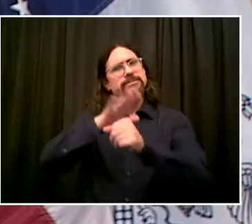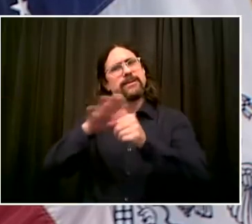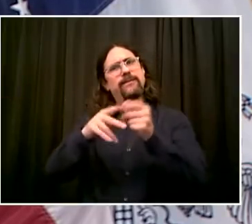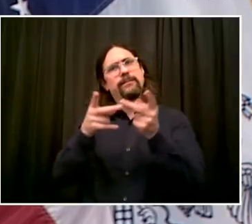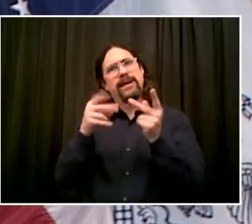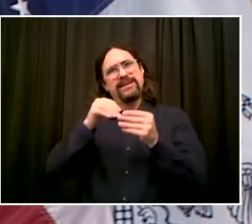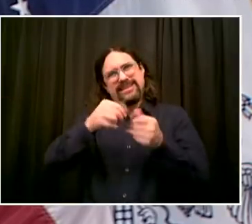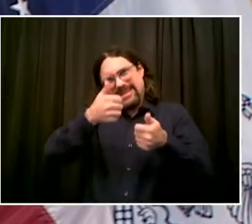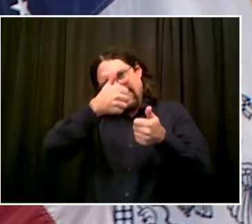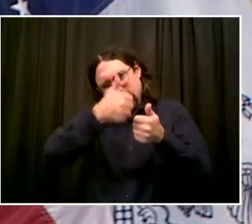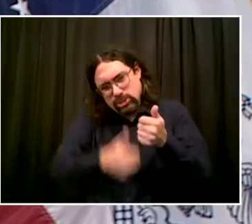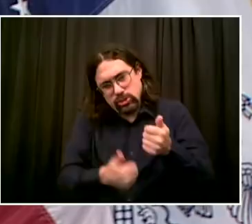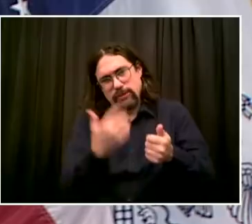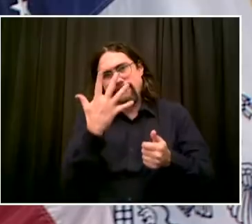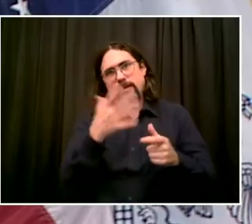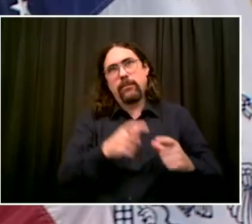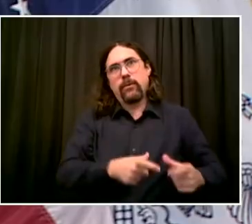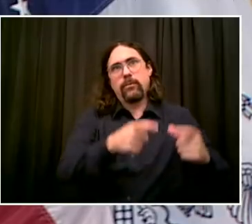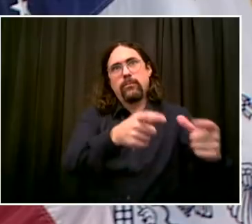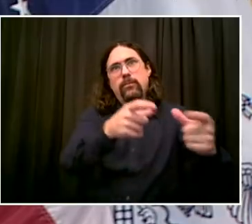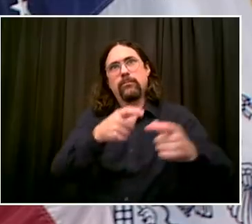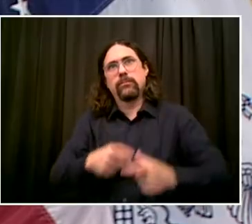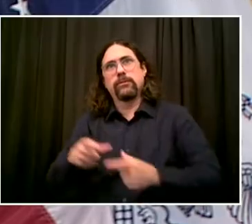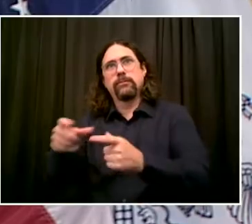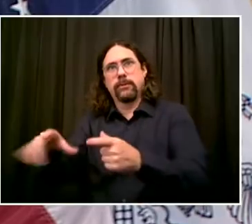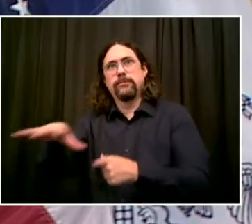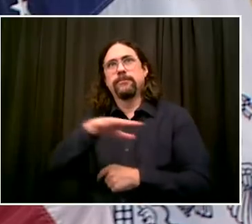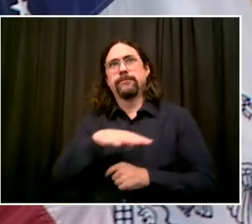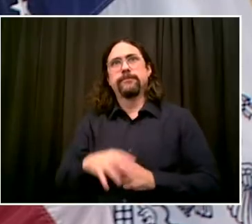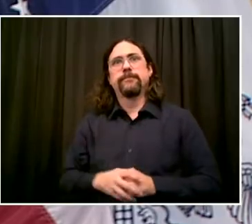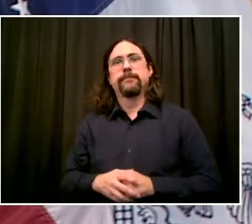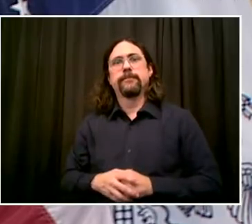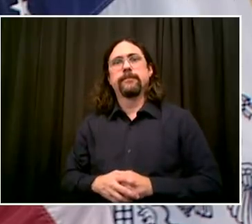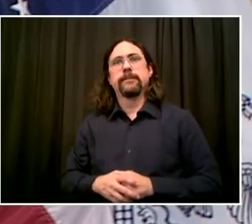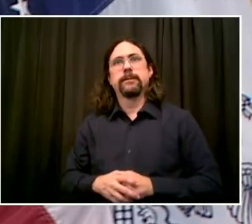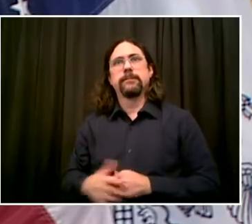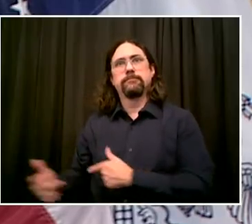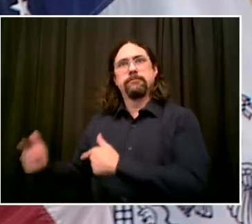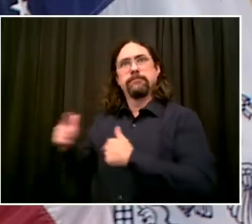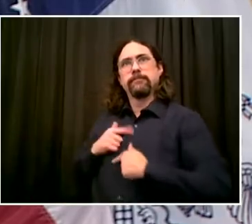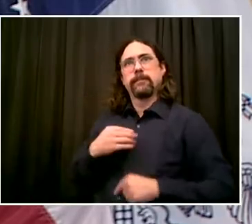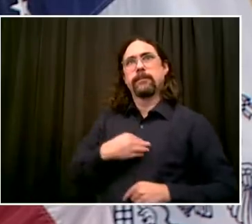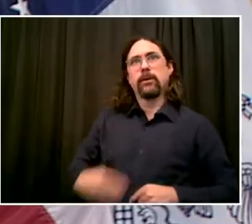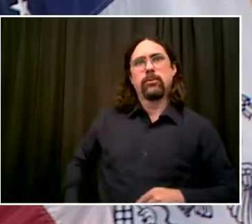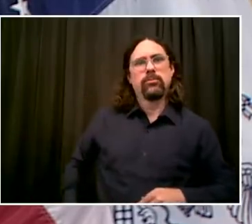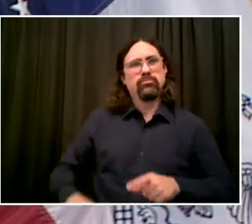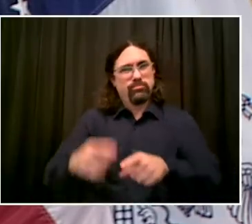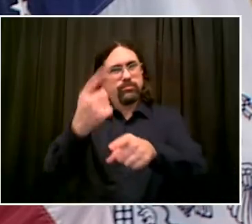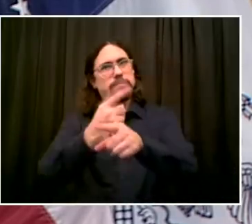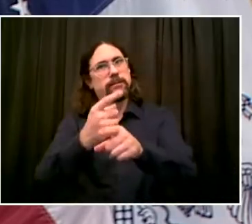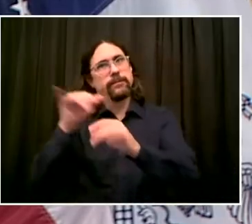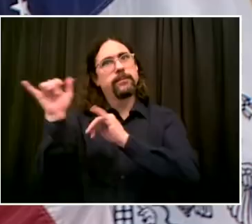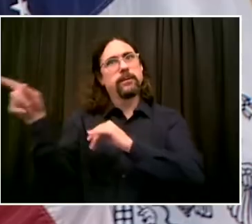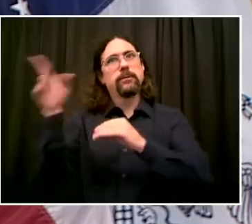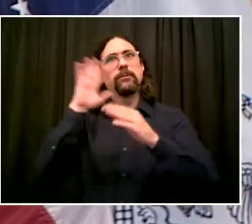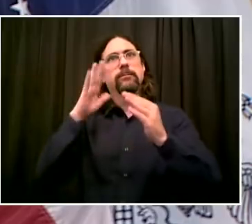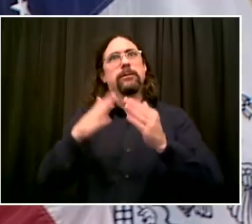WILL FIND OUT IF IT'S SAFE. WE HAVE A